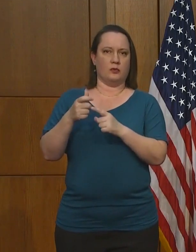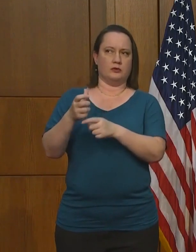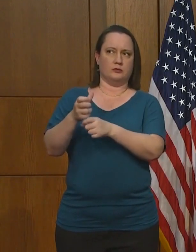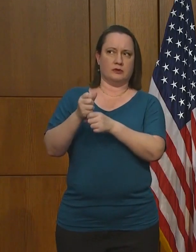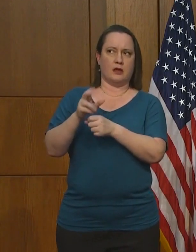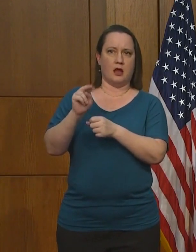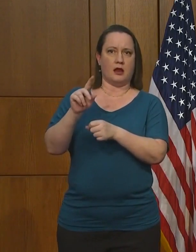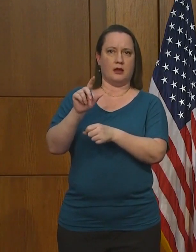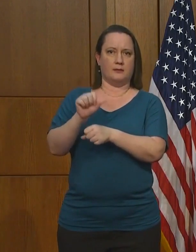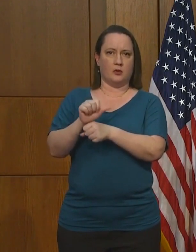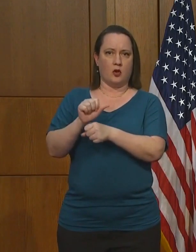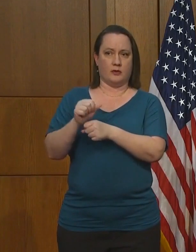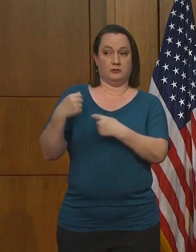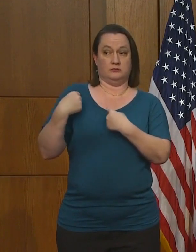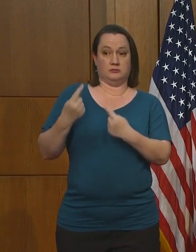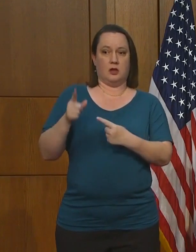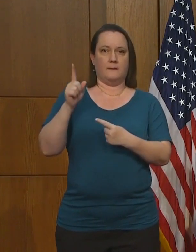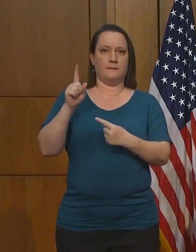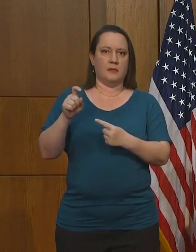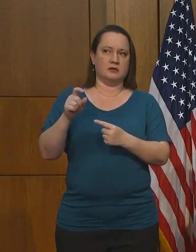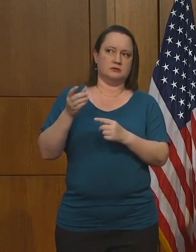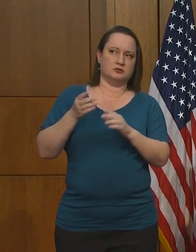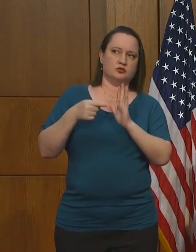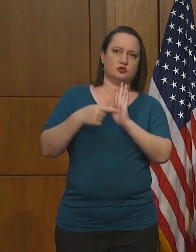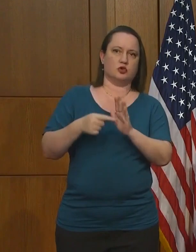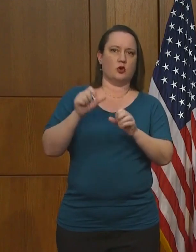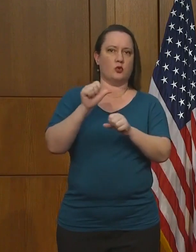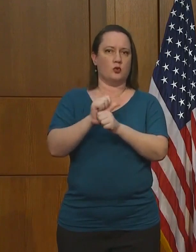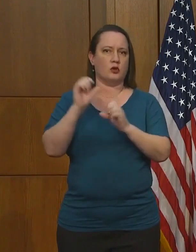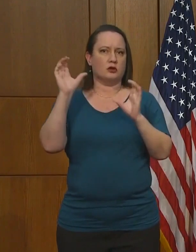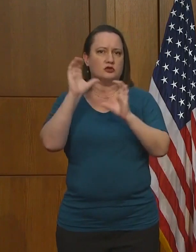THAT BACK THE AND HOW CONCERN